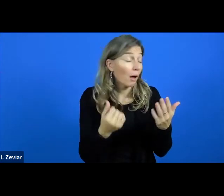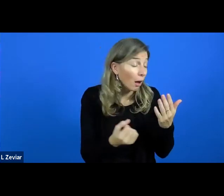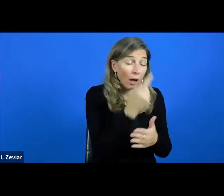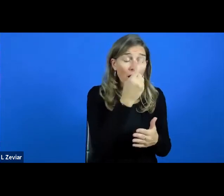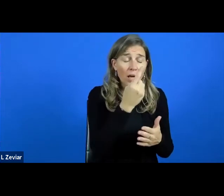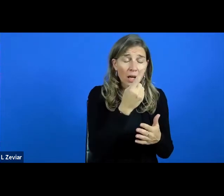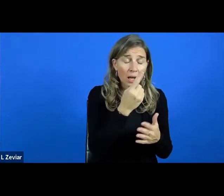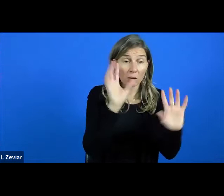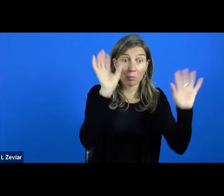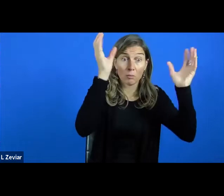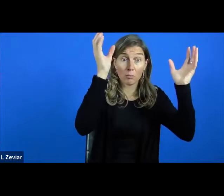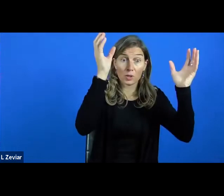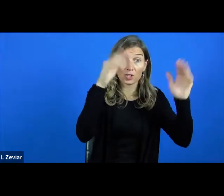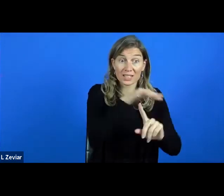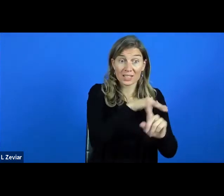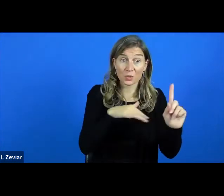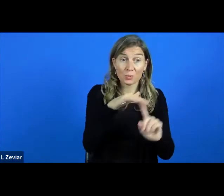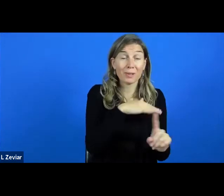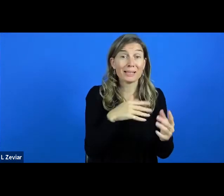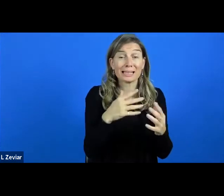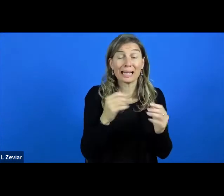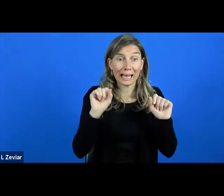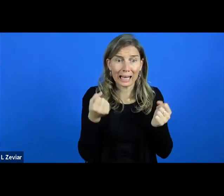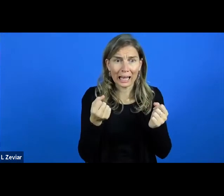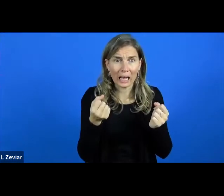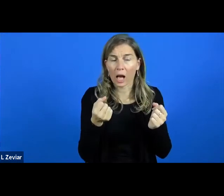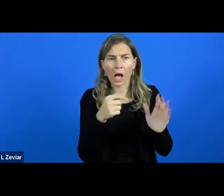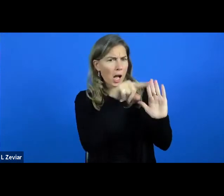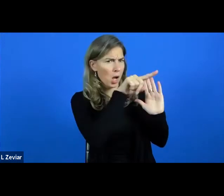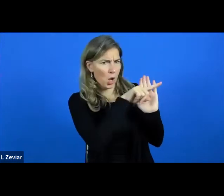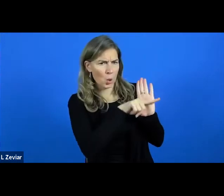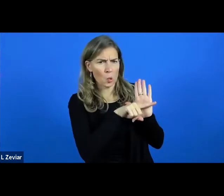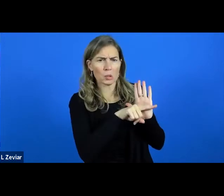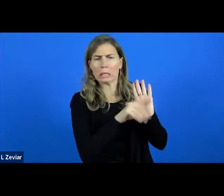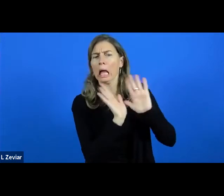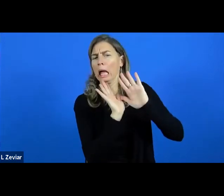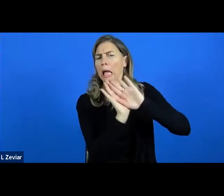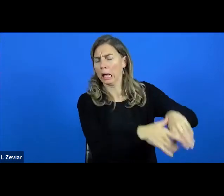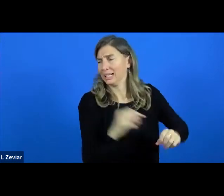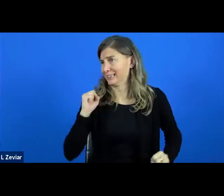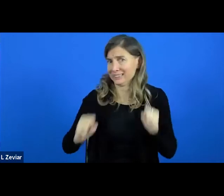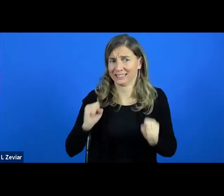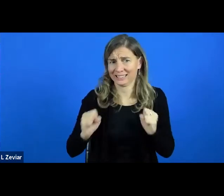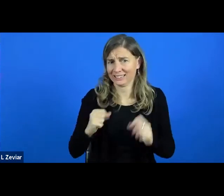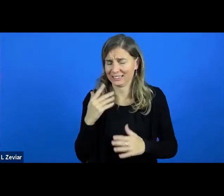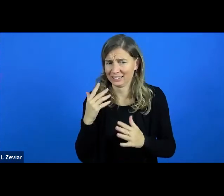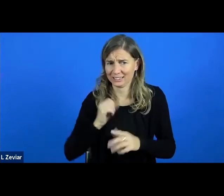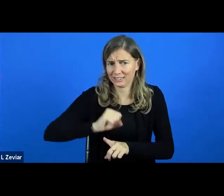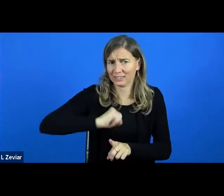we try to forget the rules and do things quickly because it's an emergency but if you do things quickly,